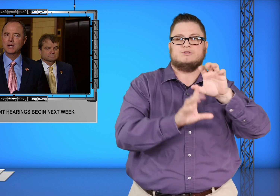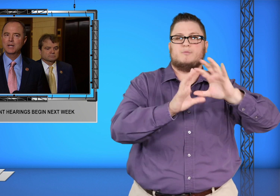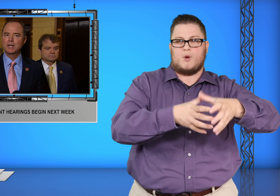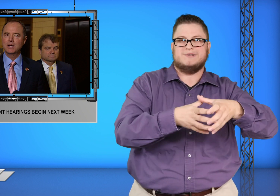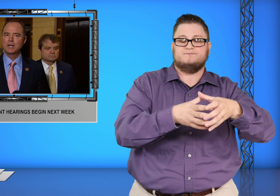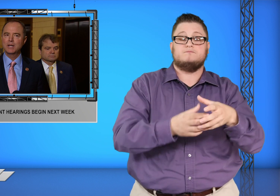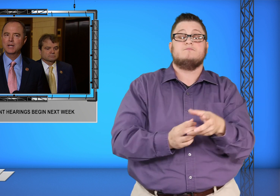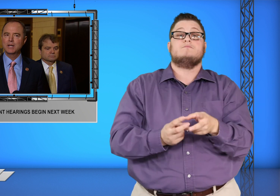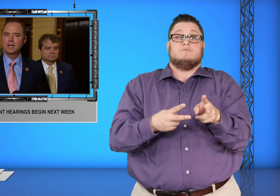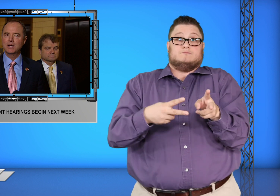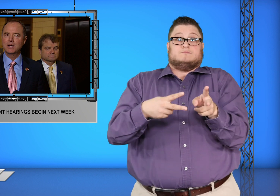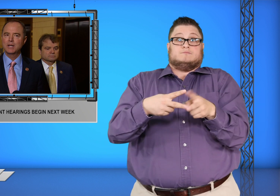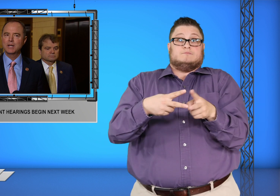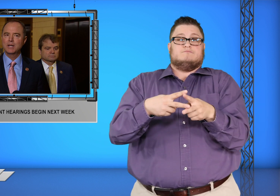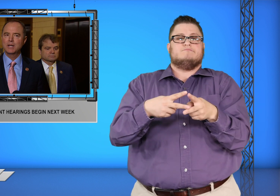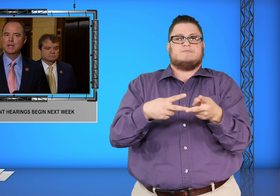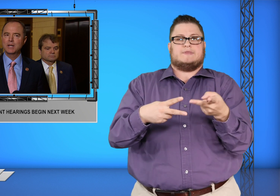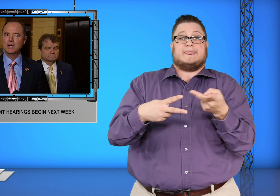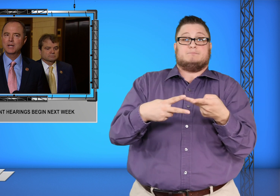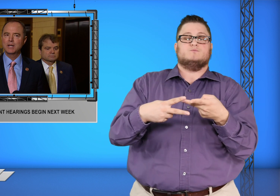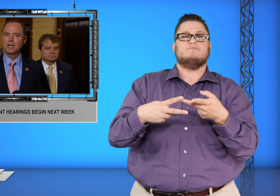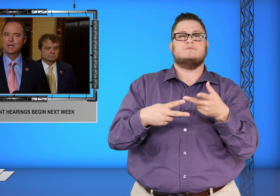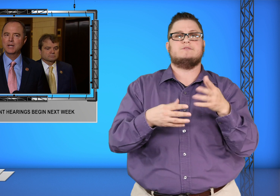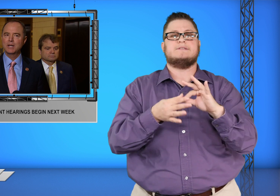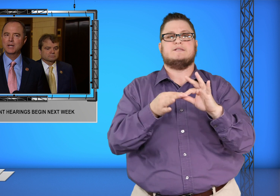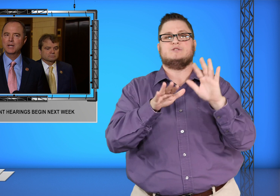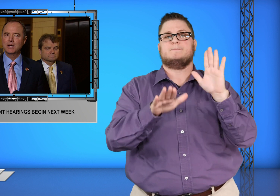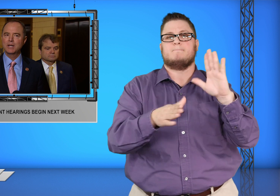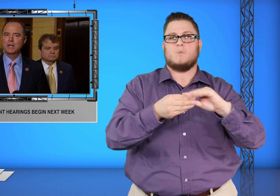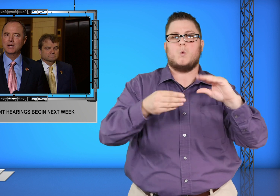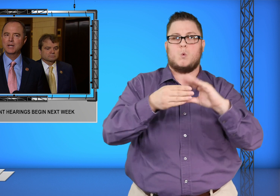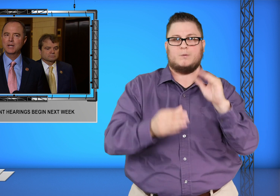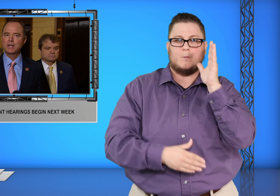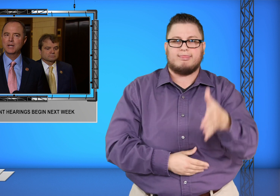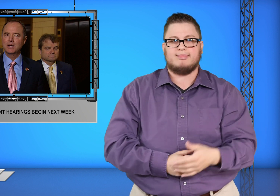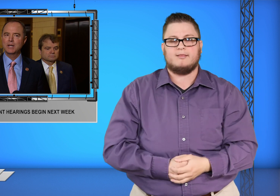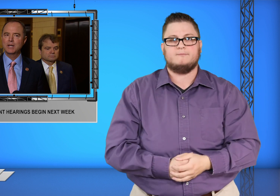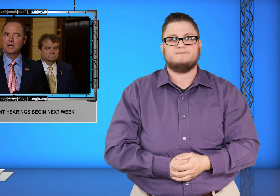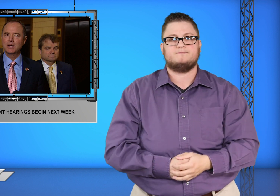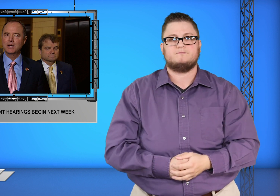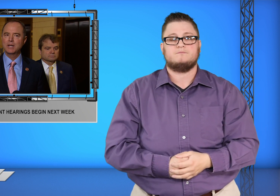State Department.